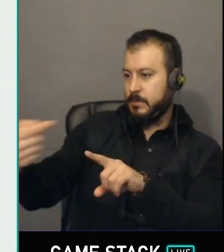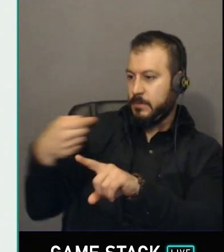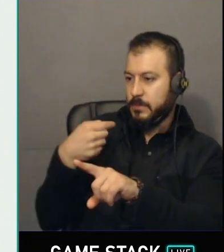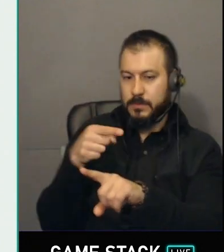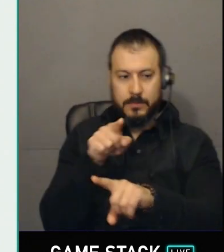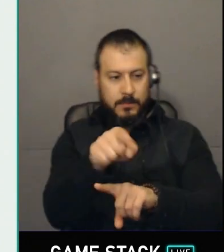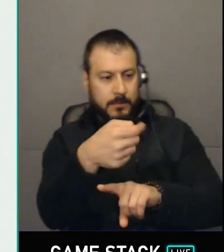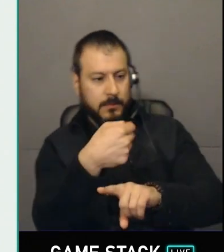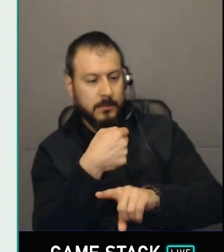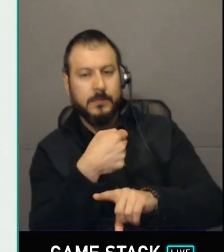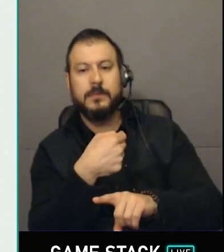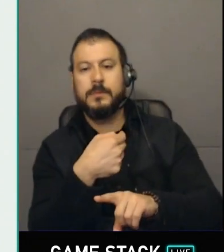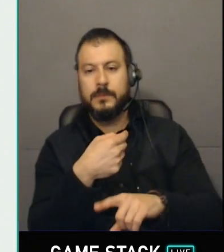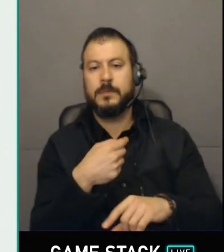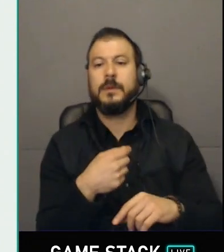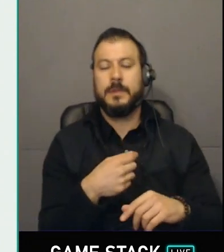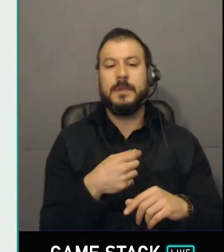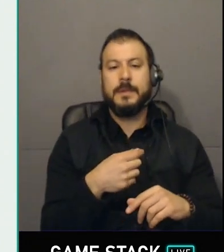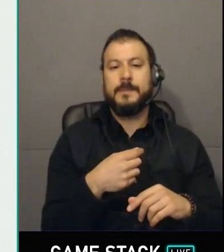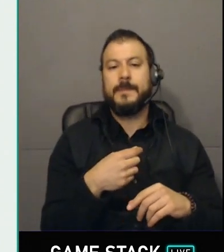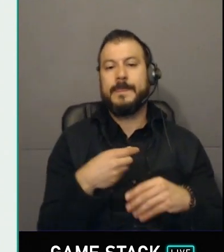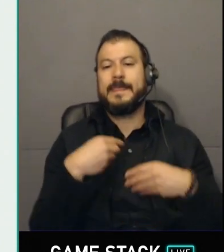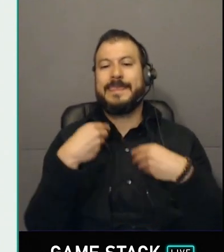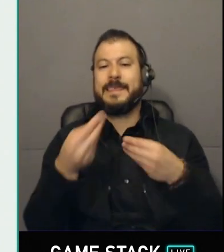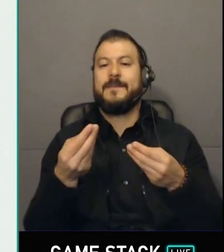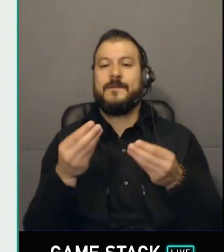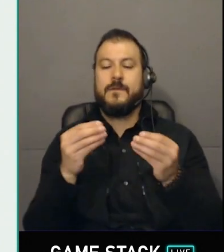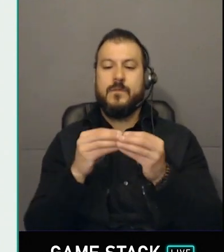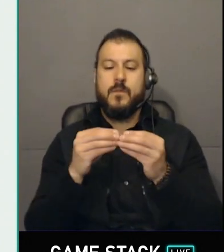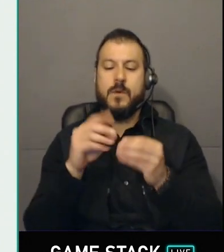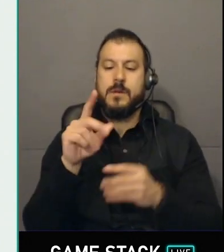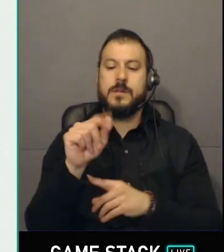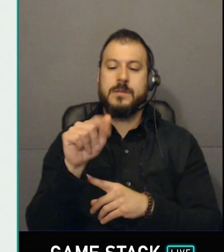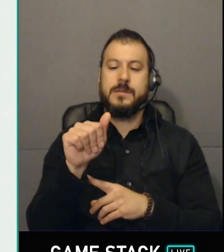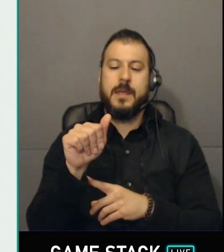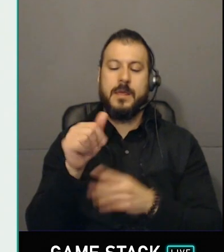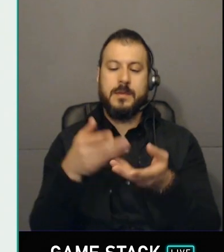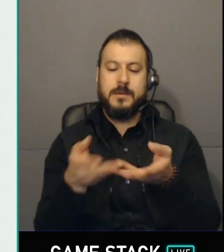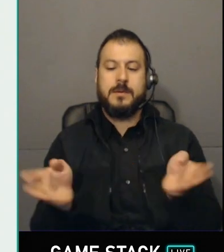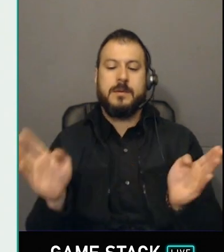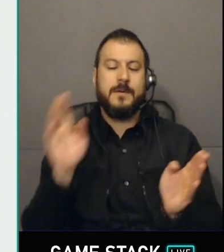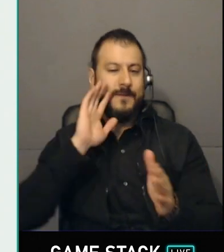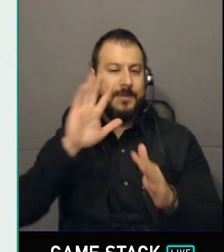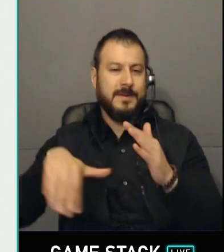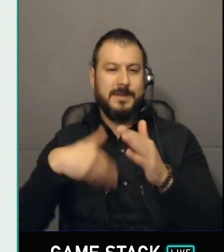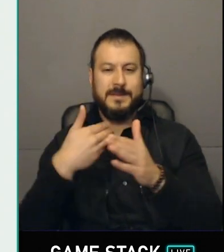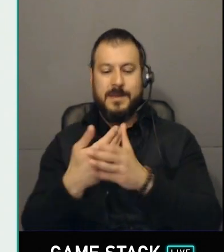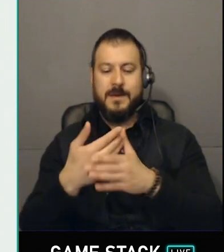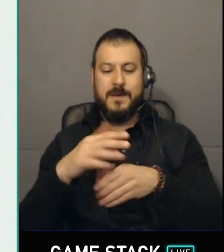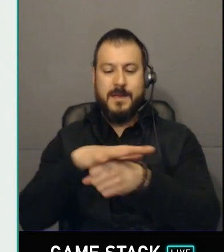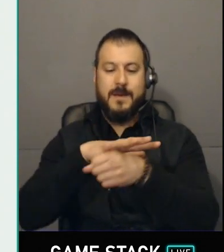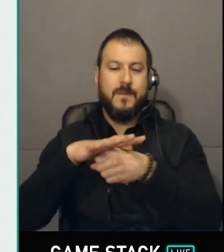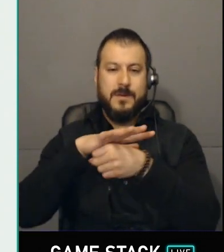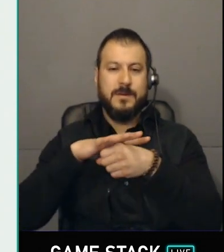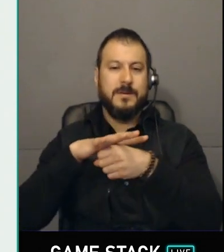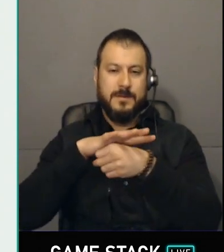and it's giving you this dataset for the entire geometric area of the game level.